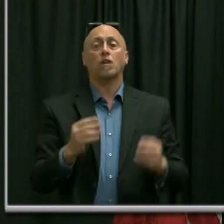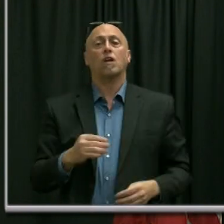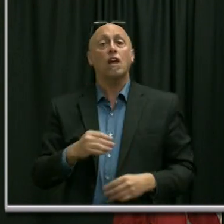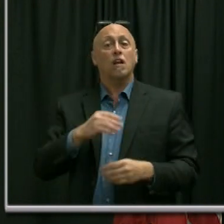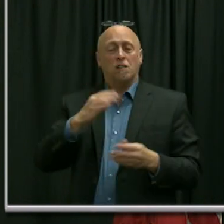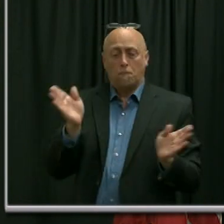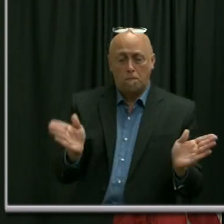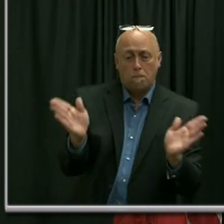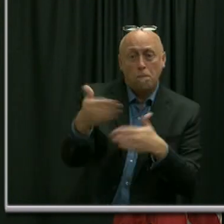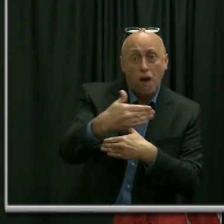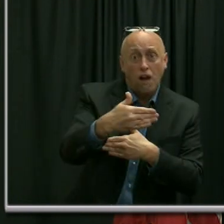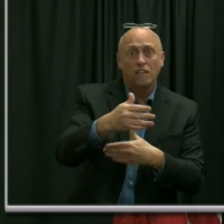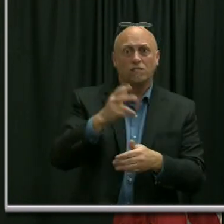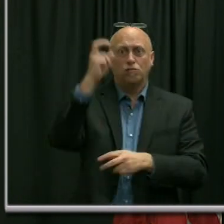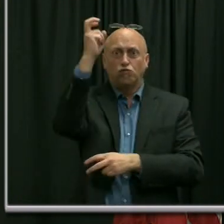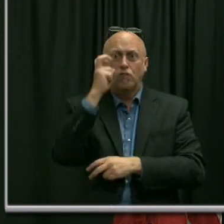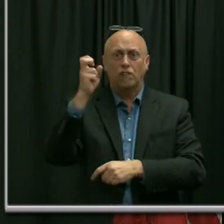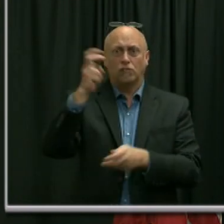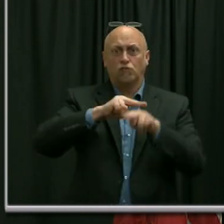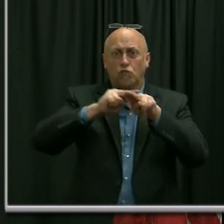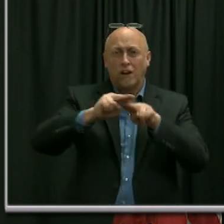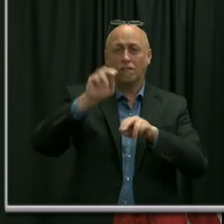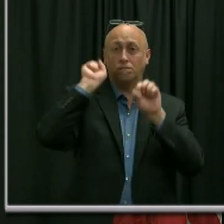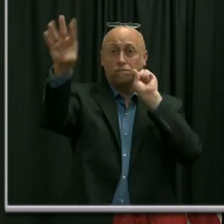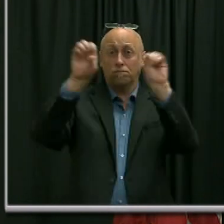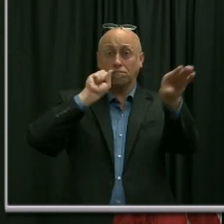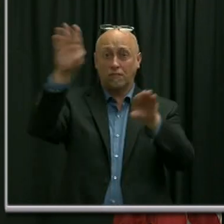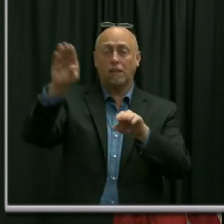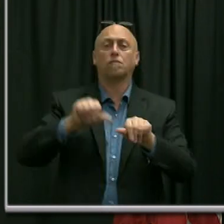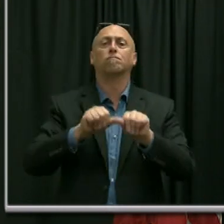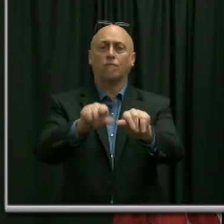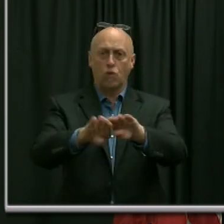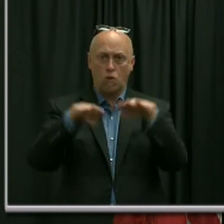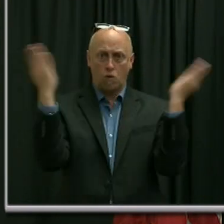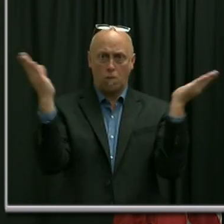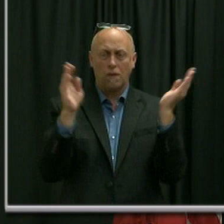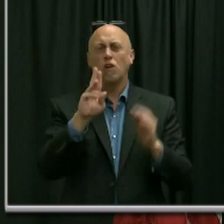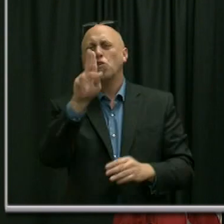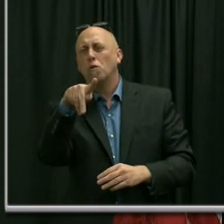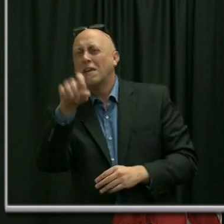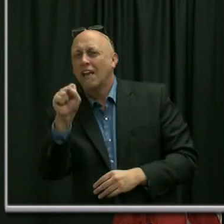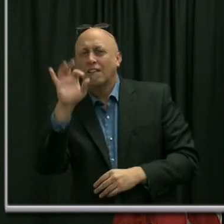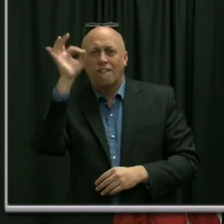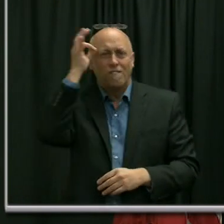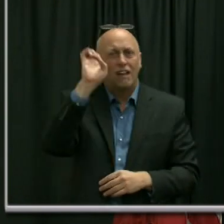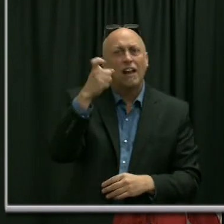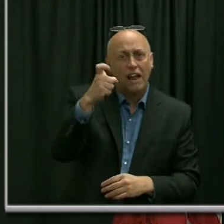DESIGN BUSINESSES WILL STAY OPEN. PRODUCT LOGISTICS TRANSPORTATION AND DISTRIBUTION